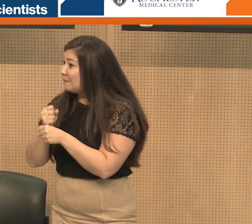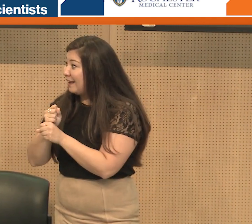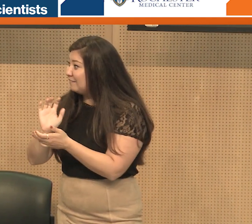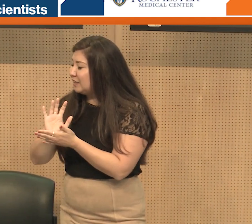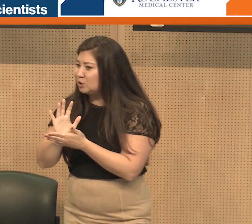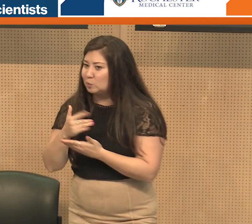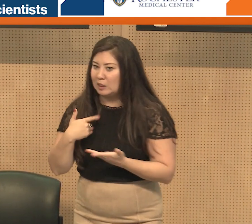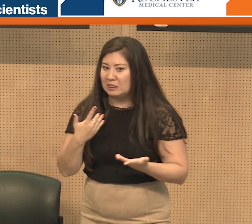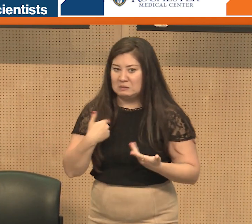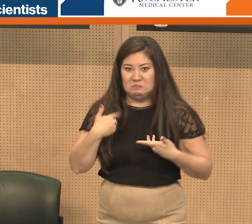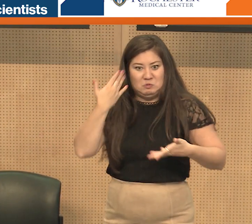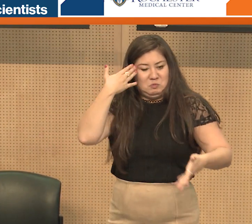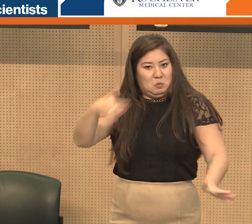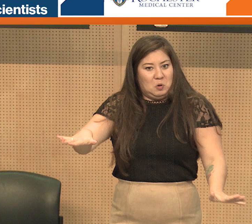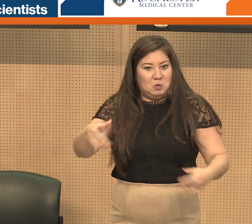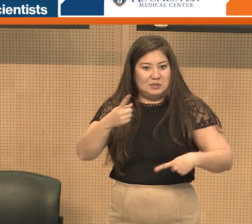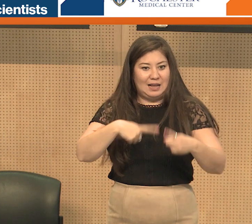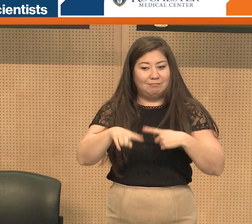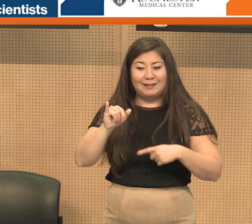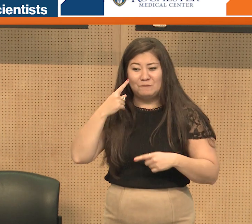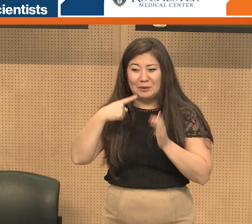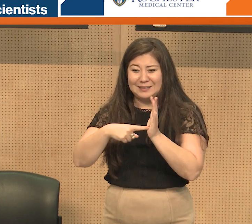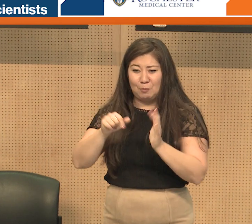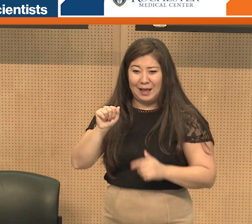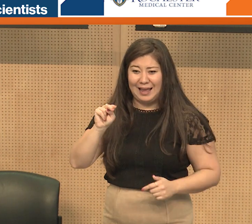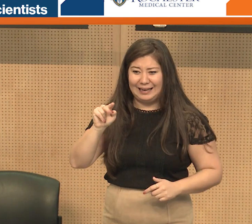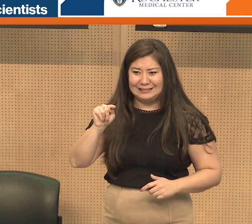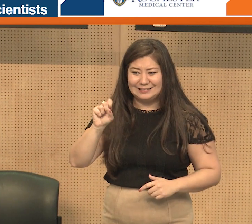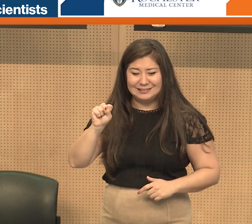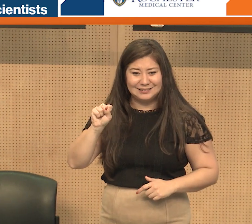15 or 30 minutes looking for one sign.